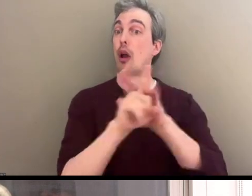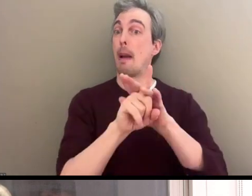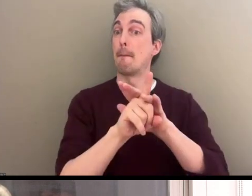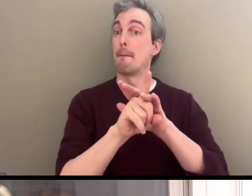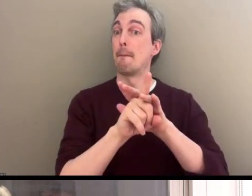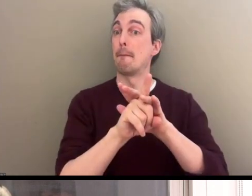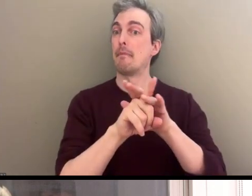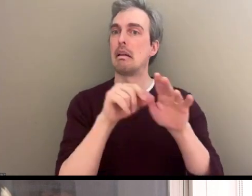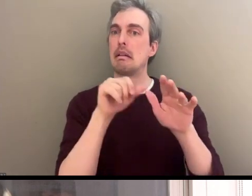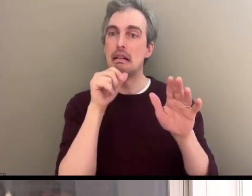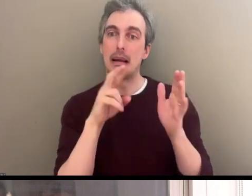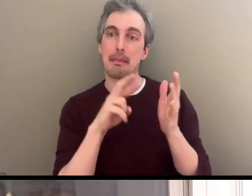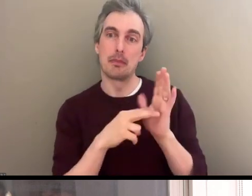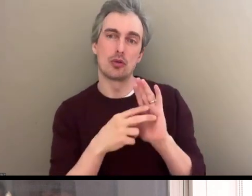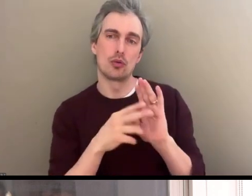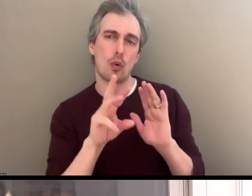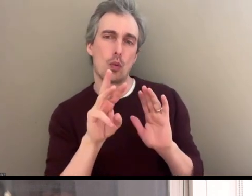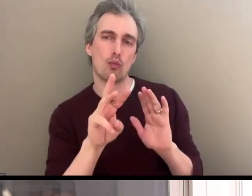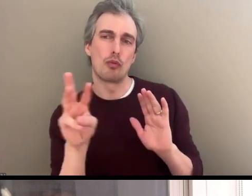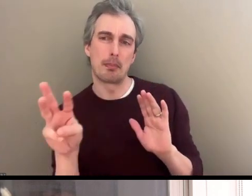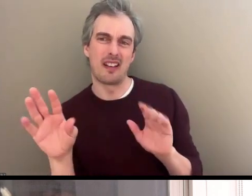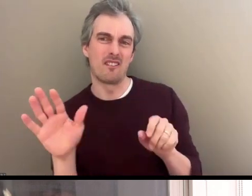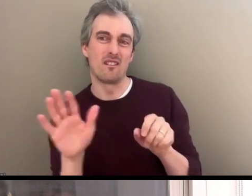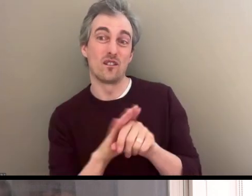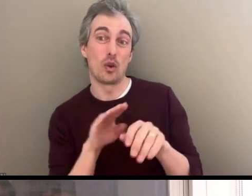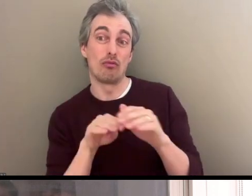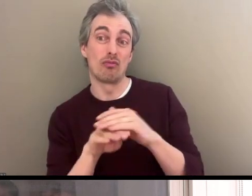the website's immediately accessible just because you have zero errors.